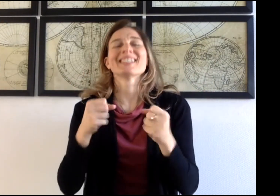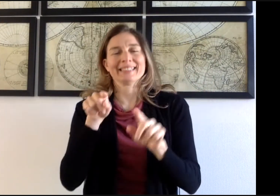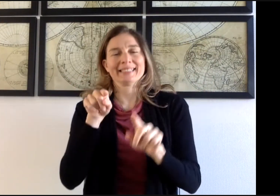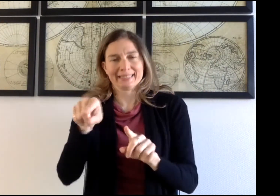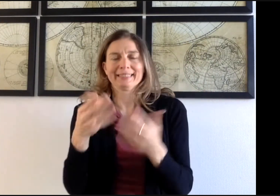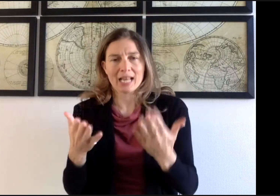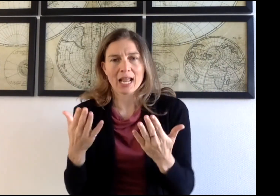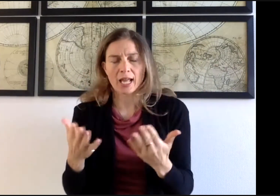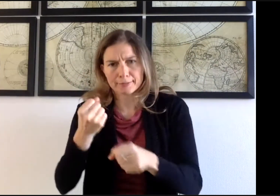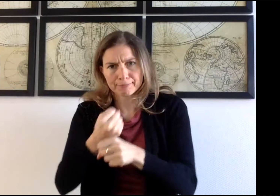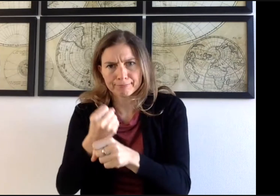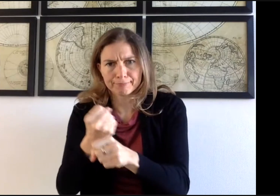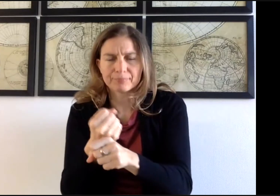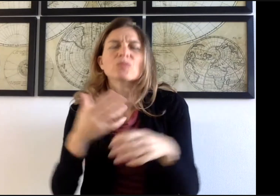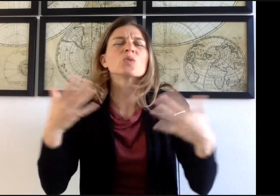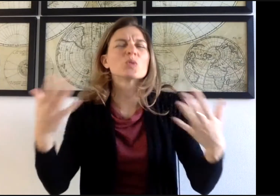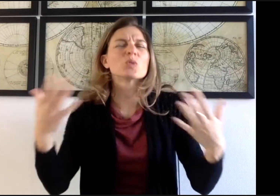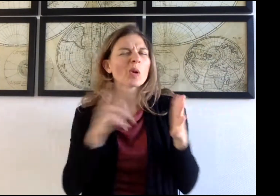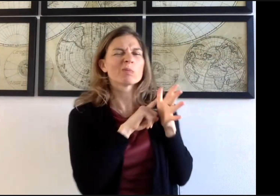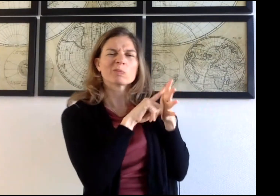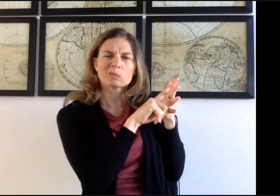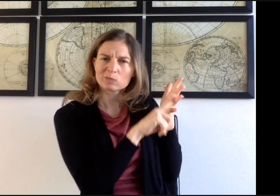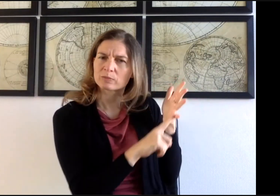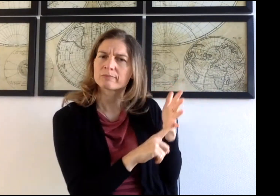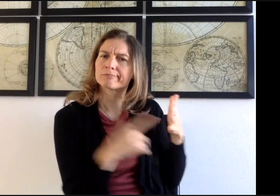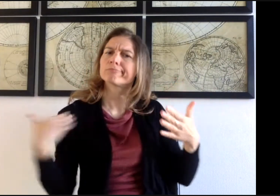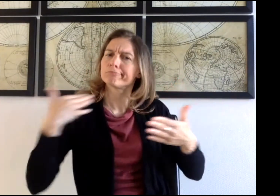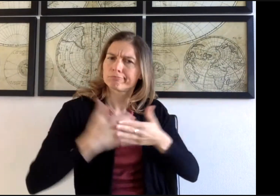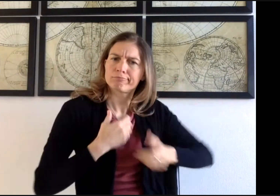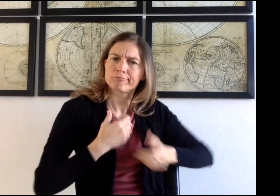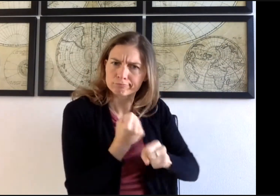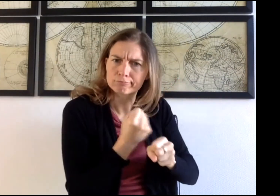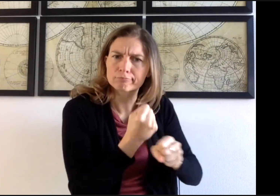and we post things online that may be useful for you as a national member.